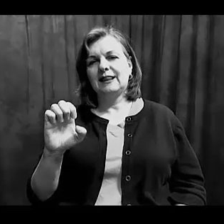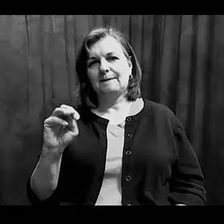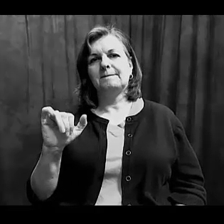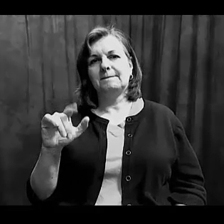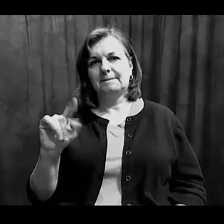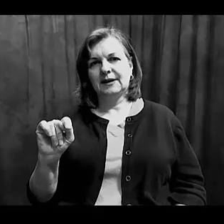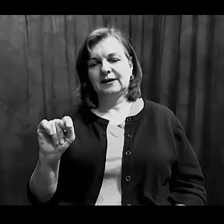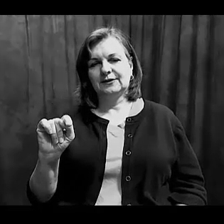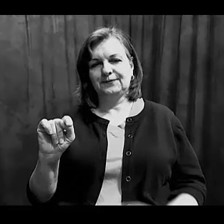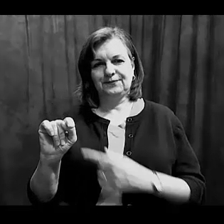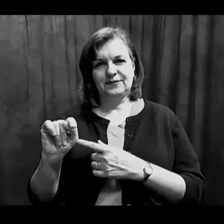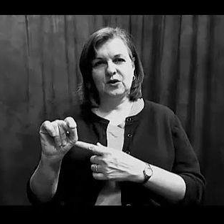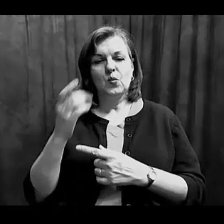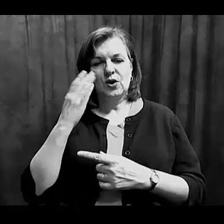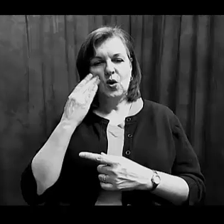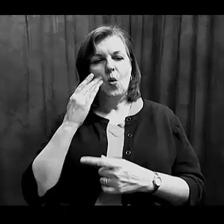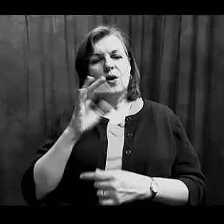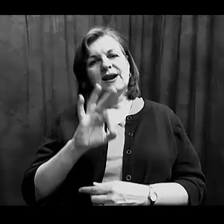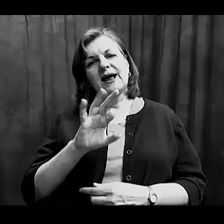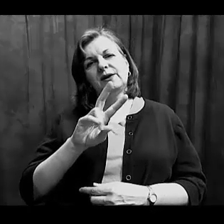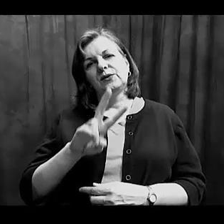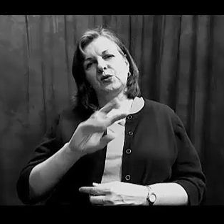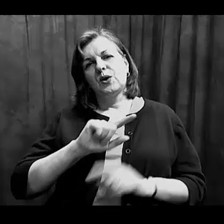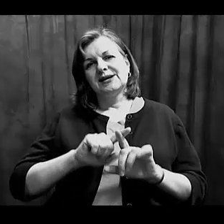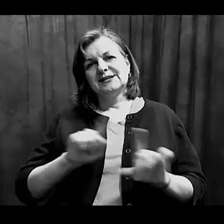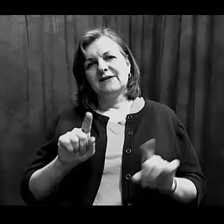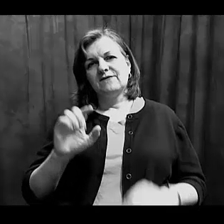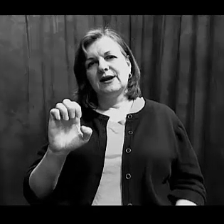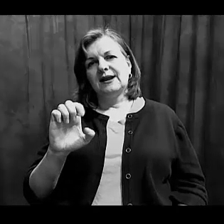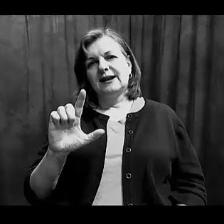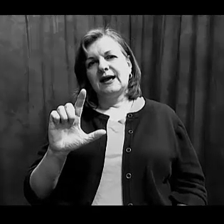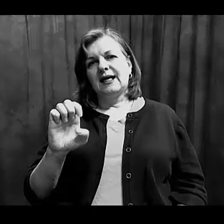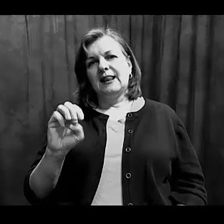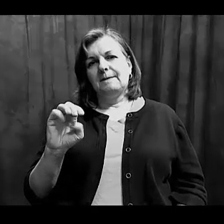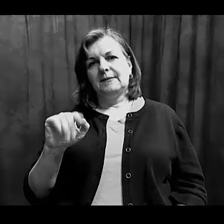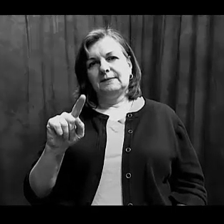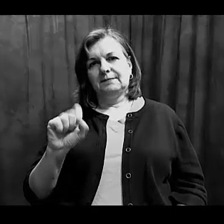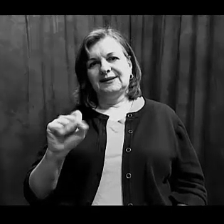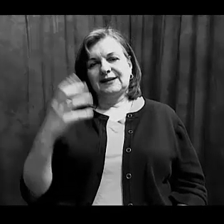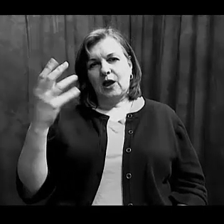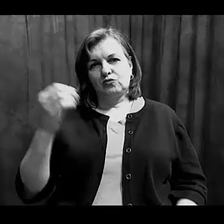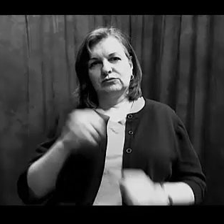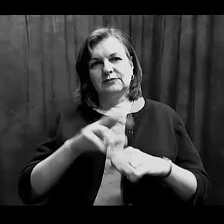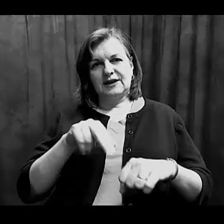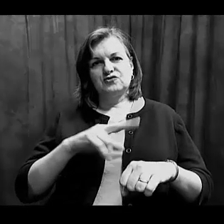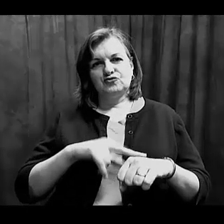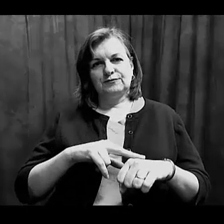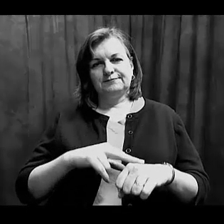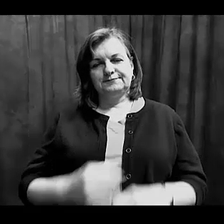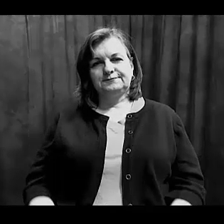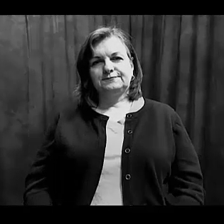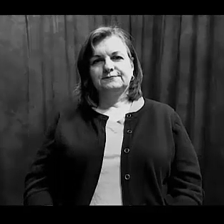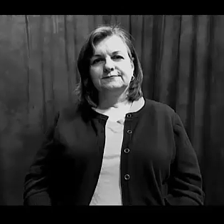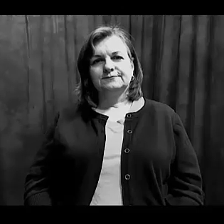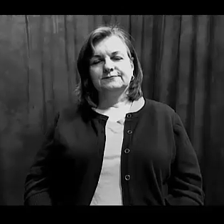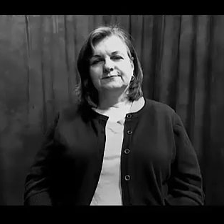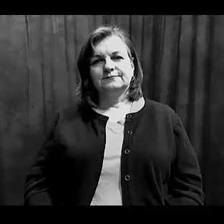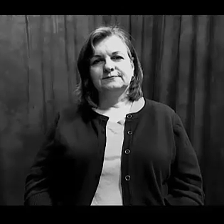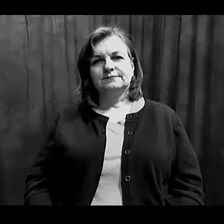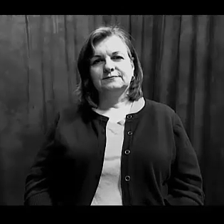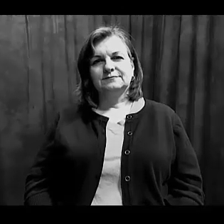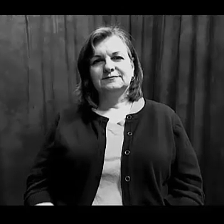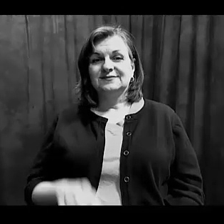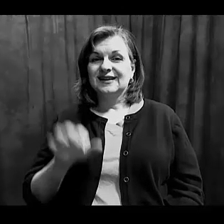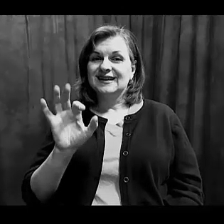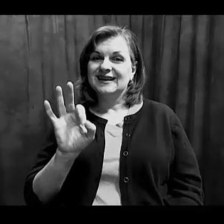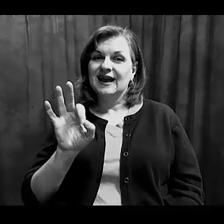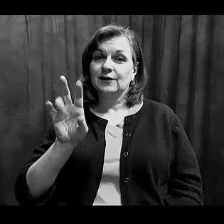we actually look at 92 different elements in nature